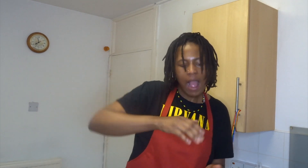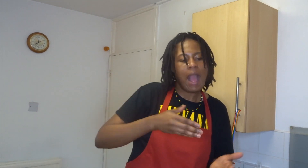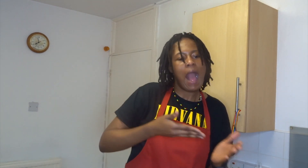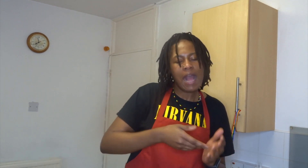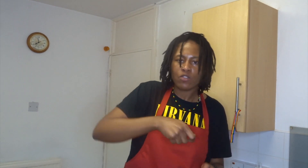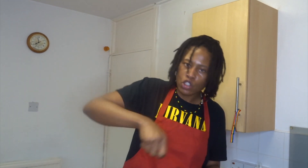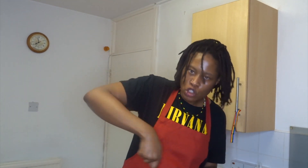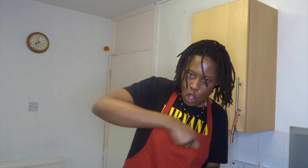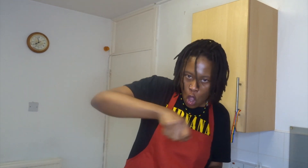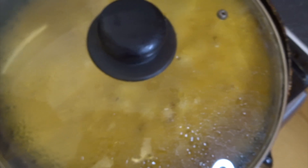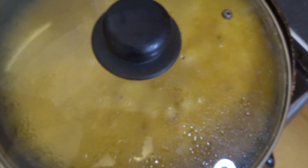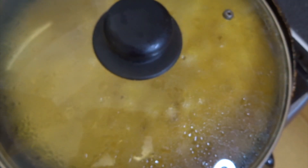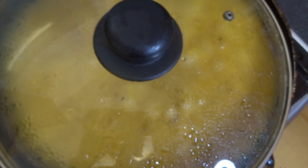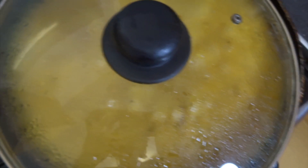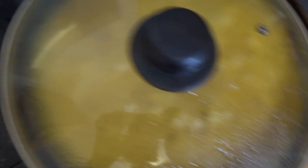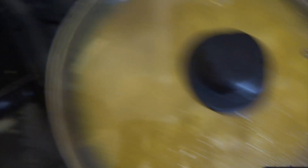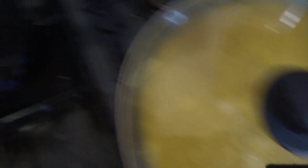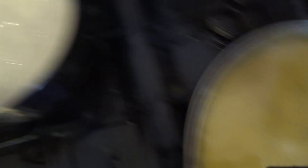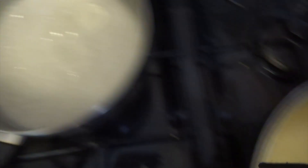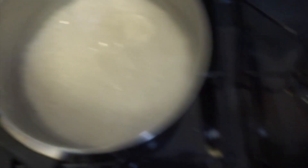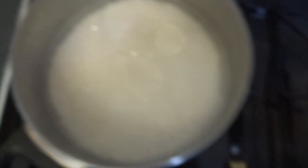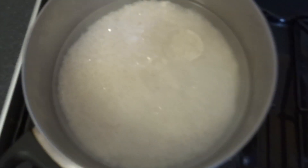Maybe a total of two minutes.